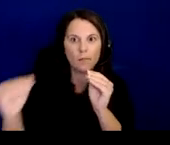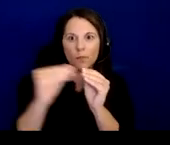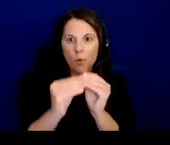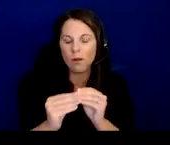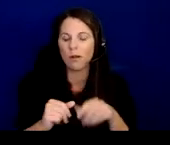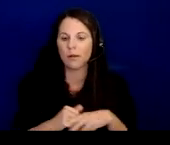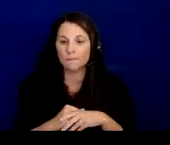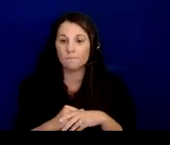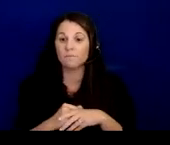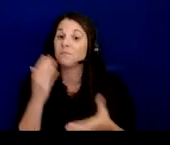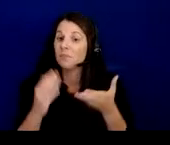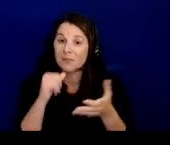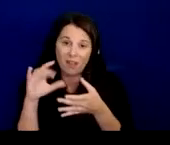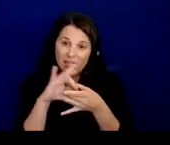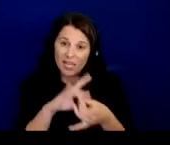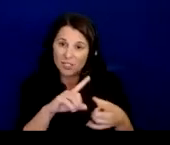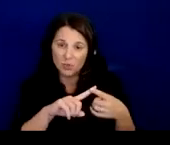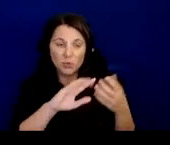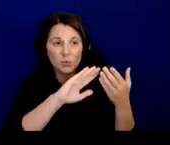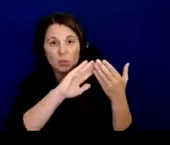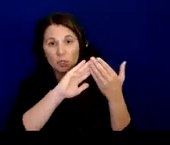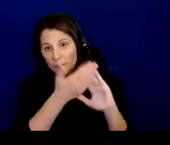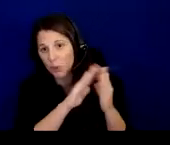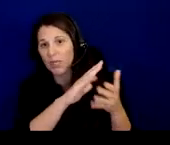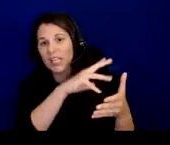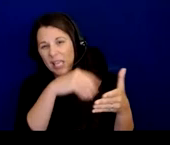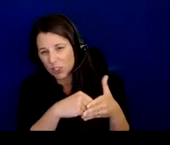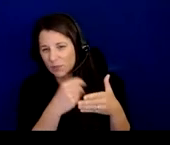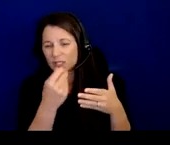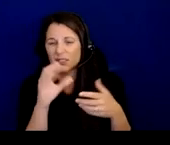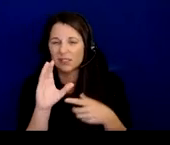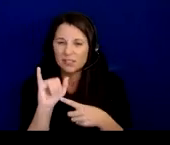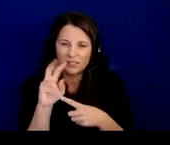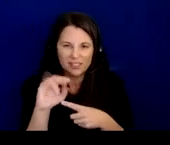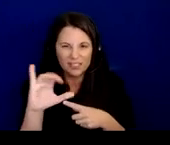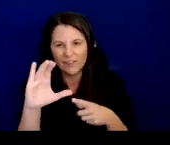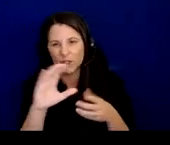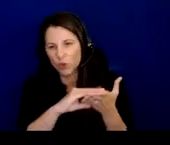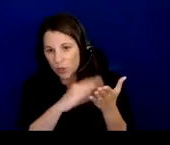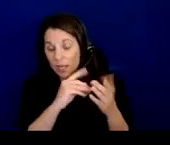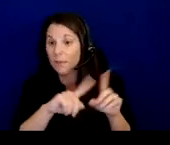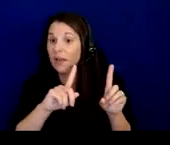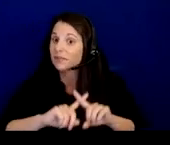with community engagement or civic or whatever it may be. Just having the imagination to see yourself